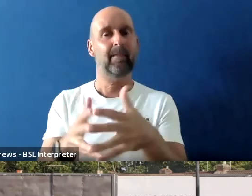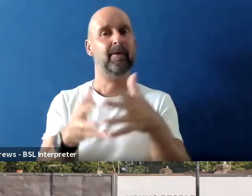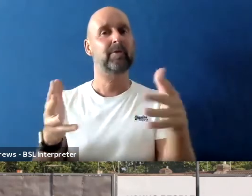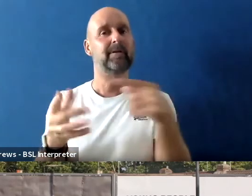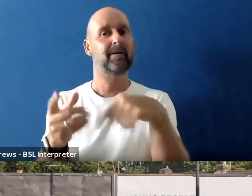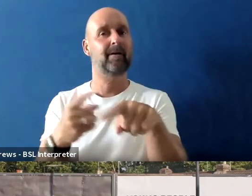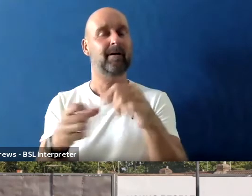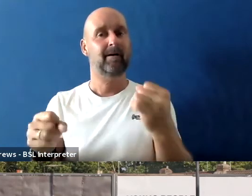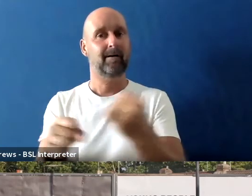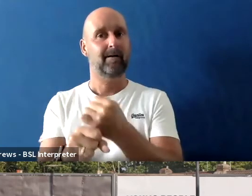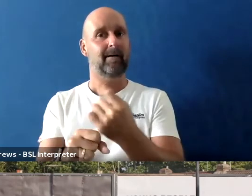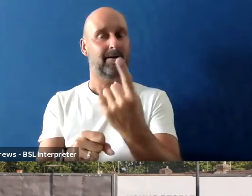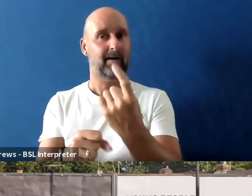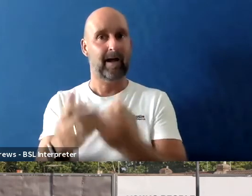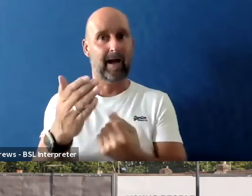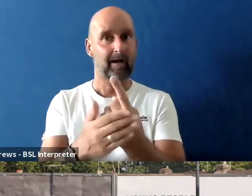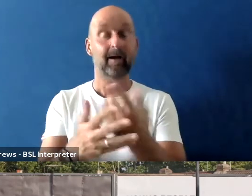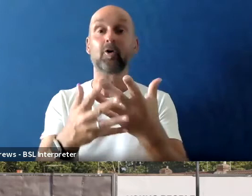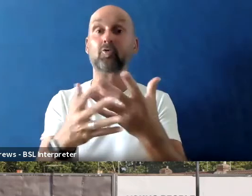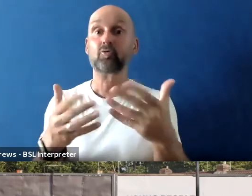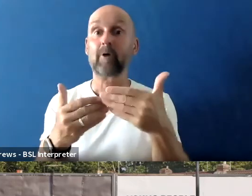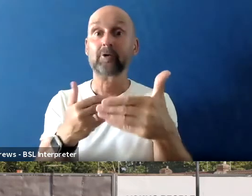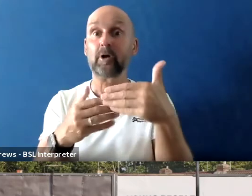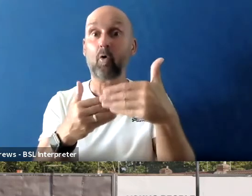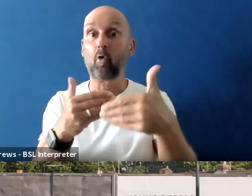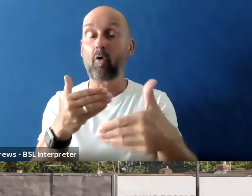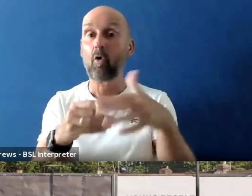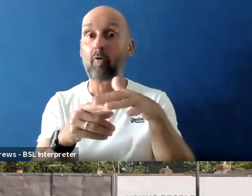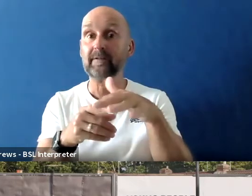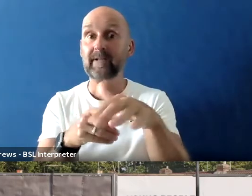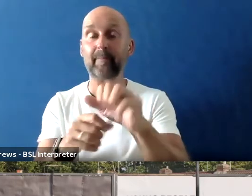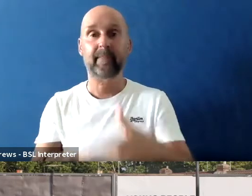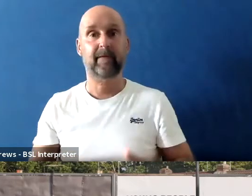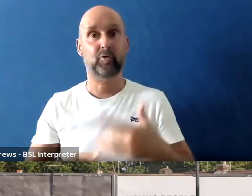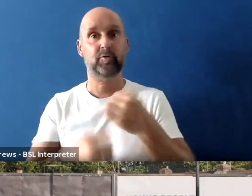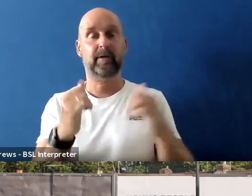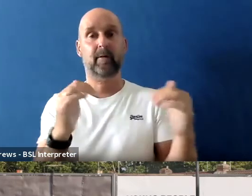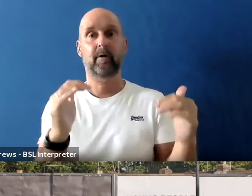court opinions and gradually over time, their views become the dominant view. So